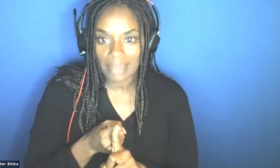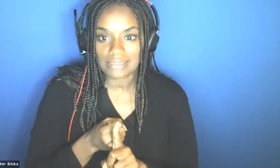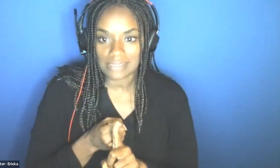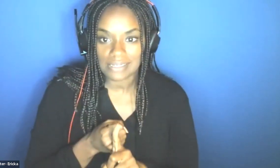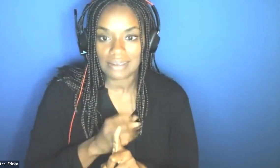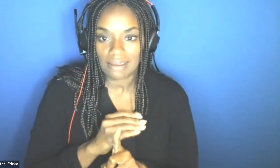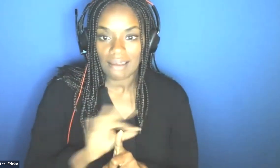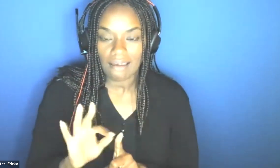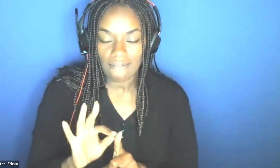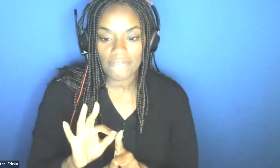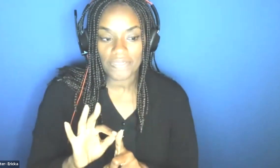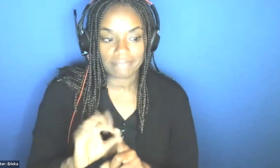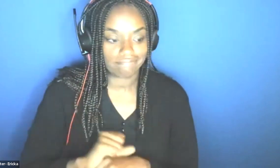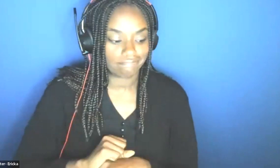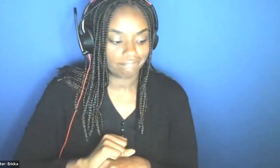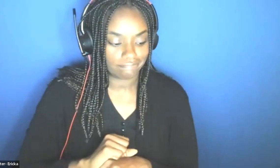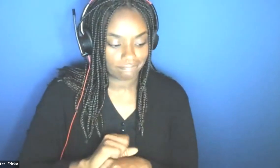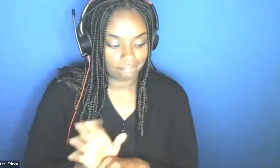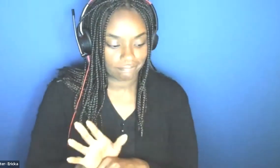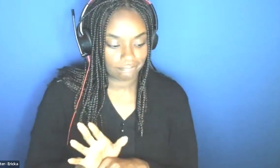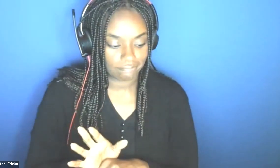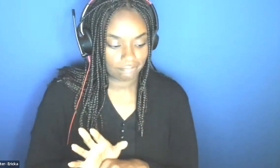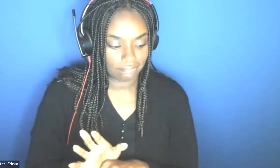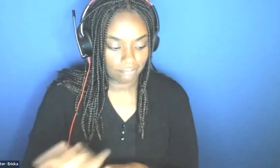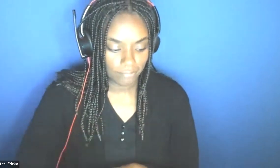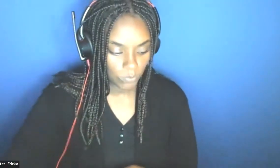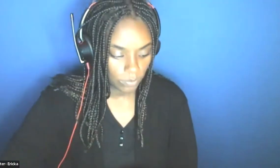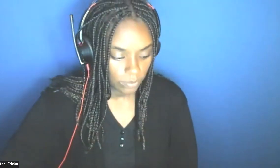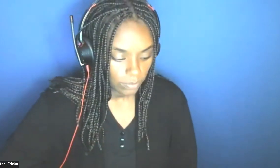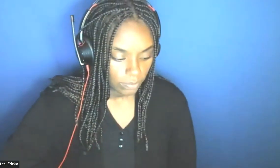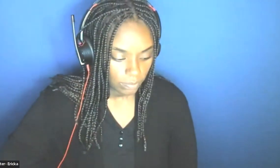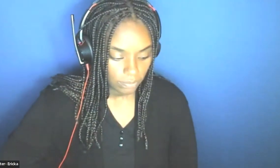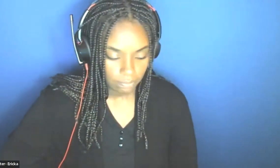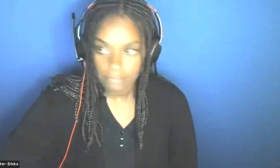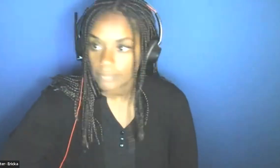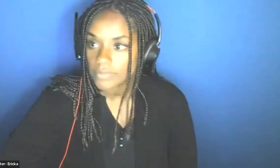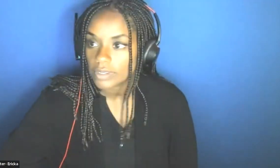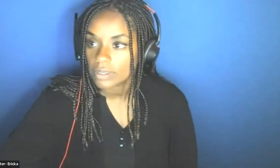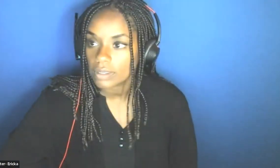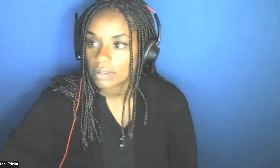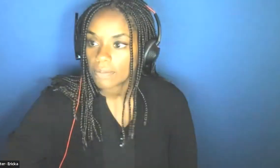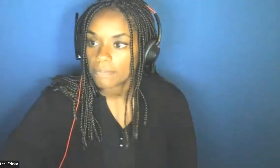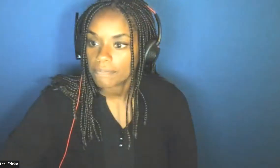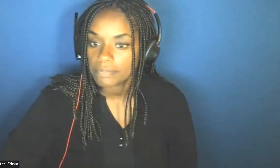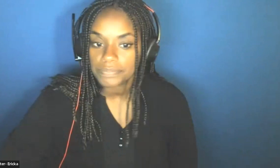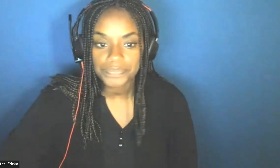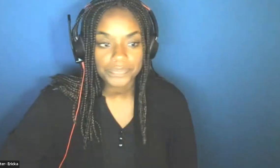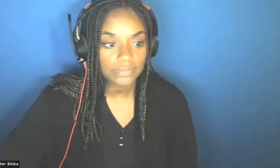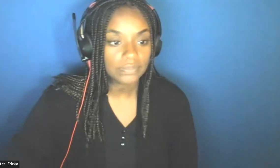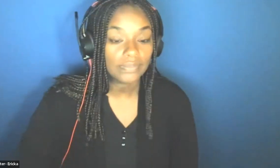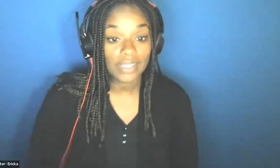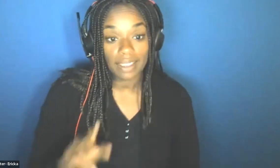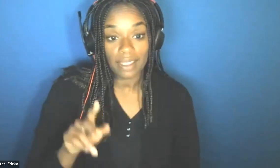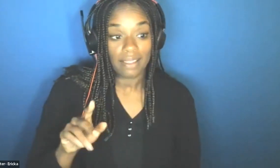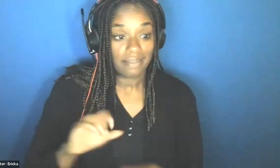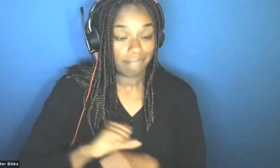So you can see that those numbers almost double.